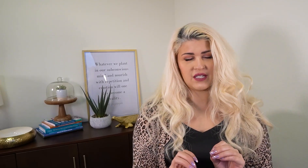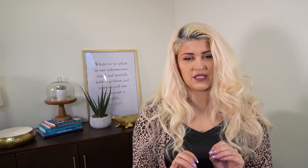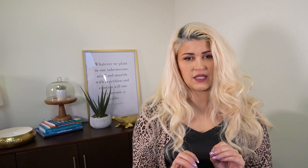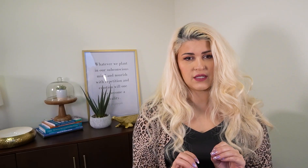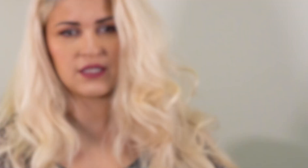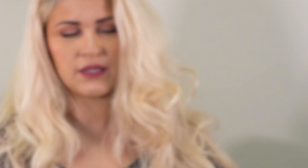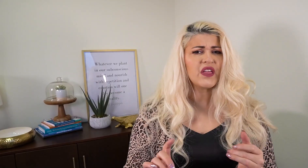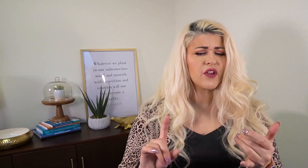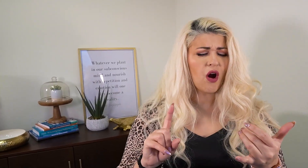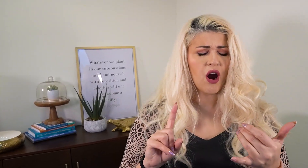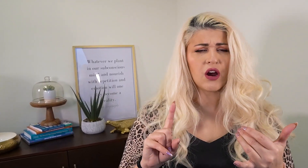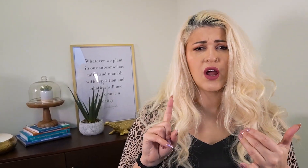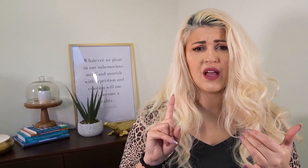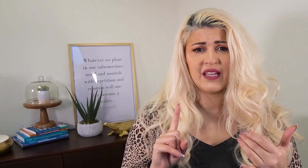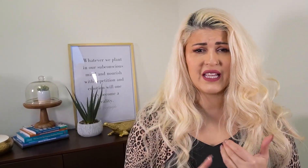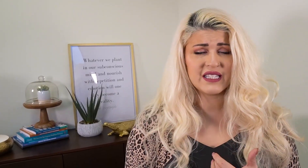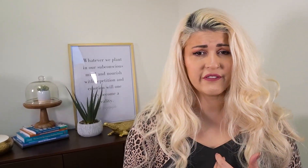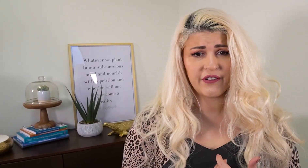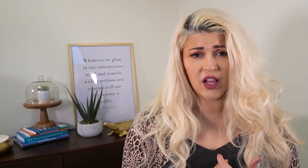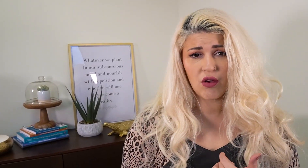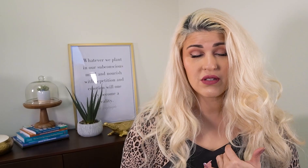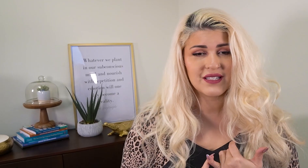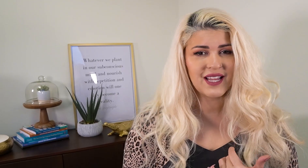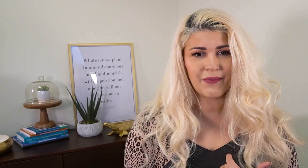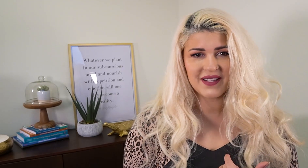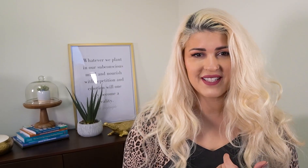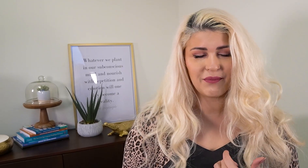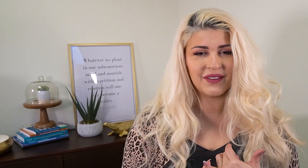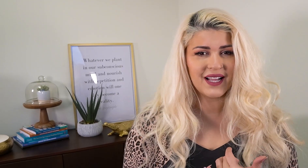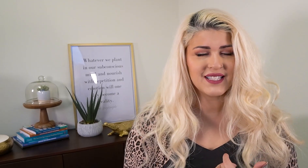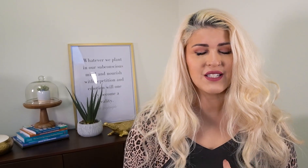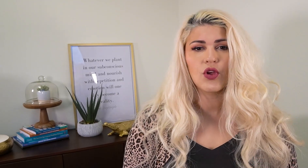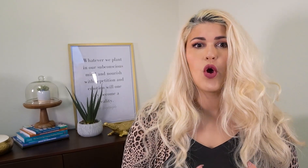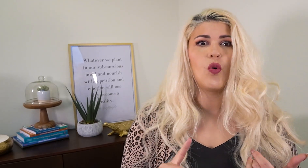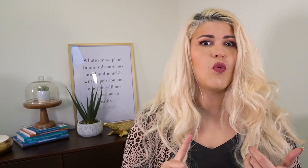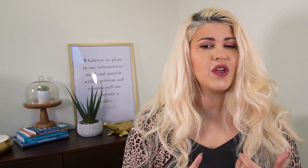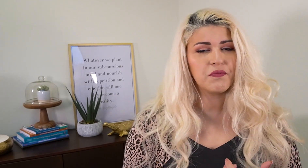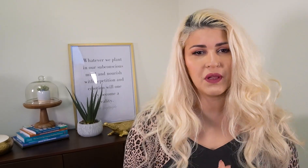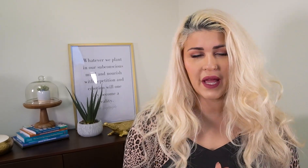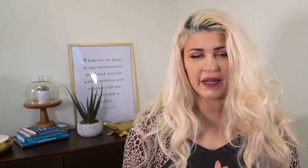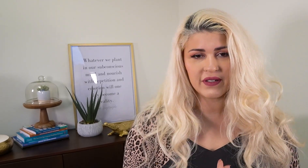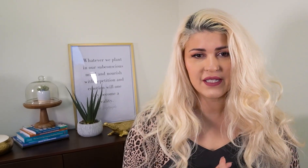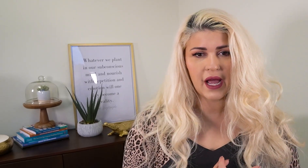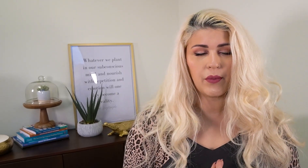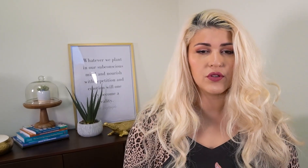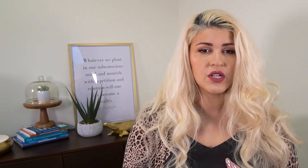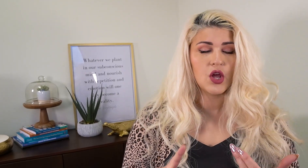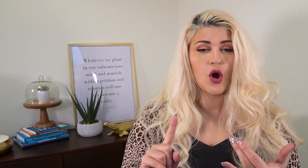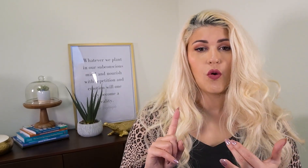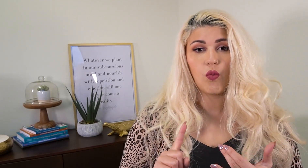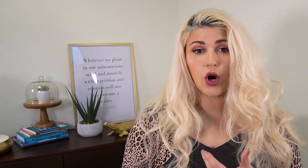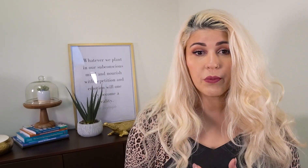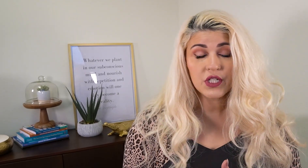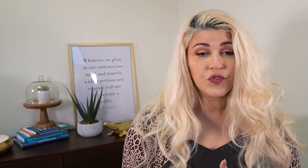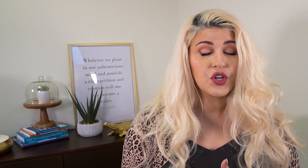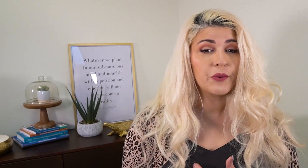There are easy to follow step-by-step lessons with plenty of examples, workbooks for you to practice,